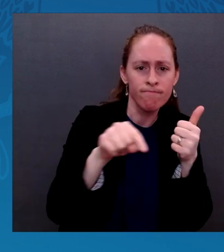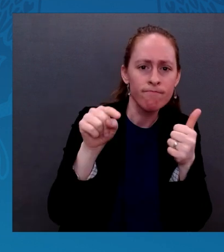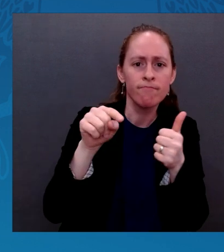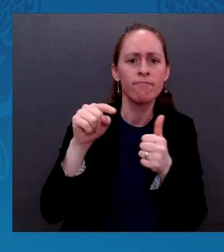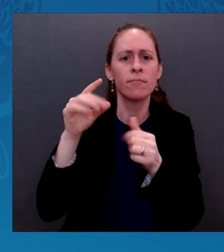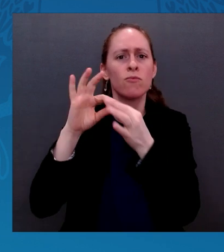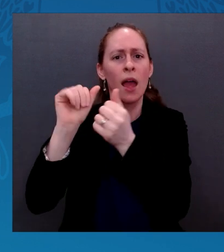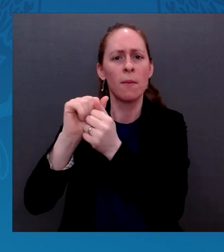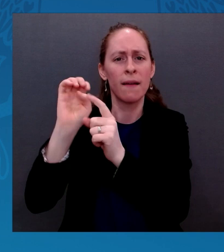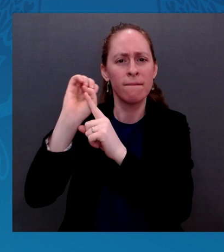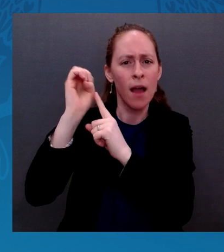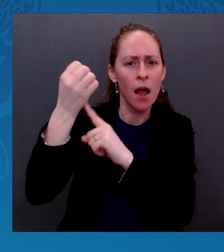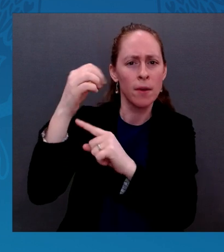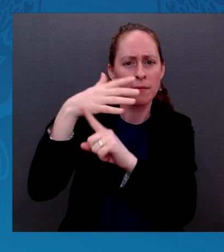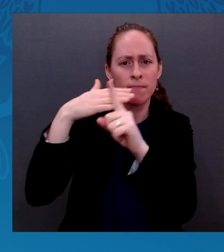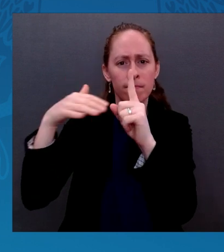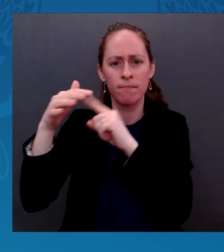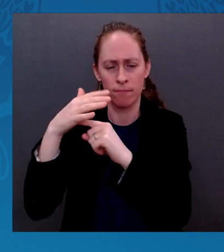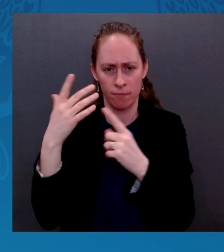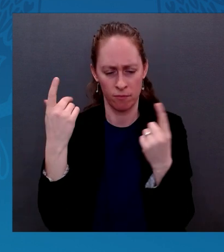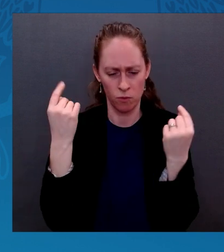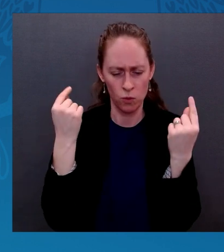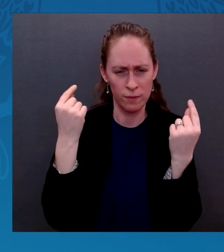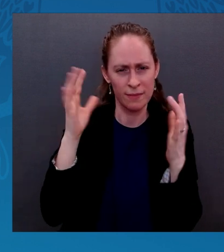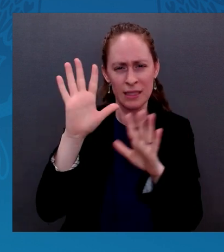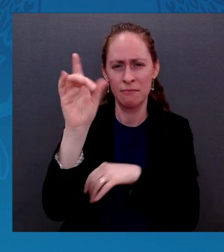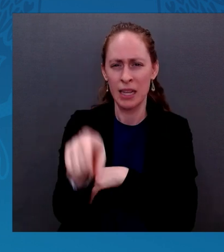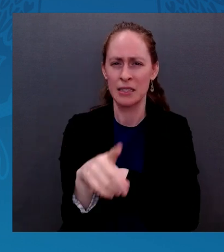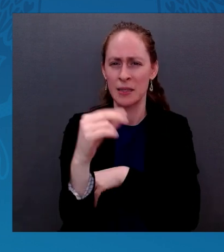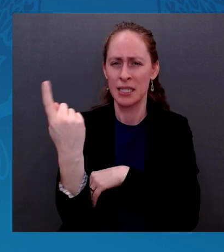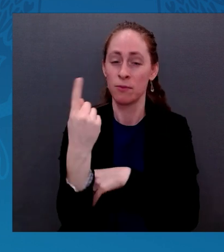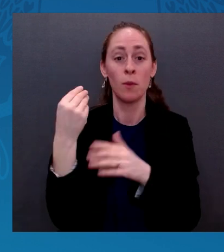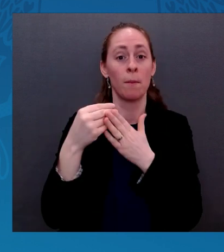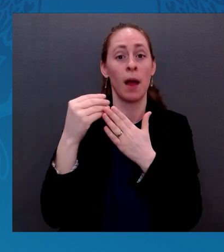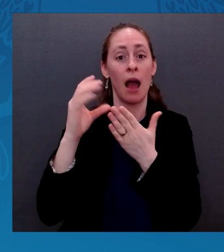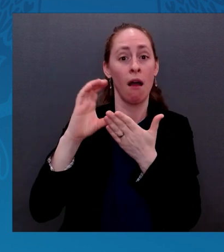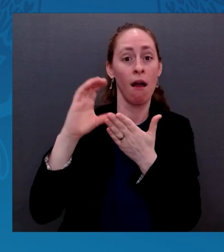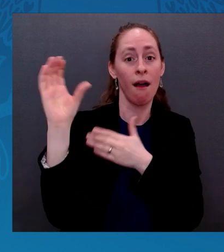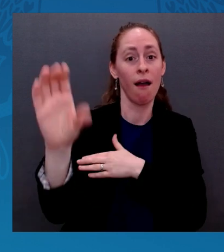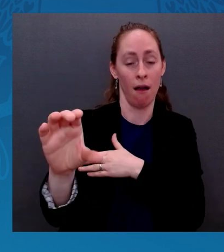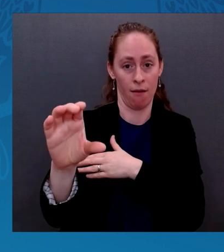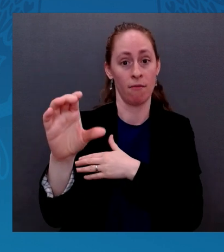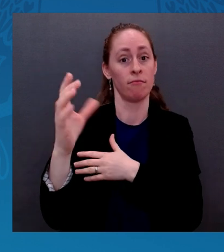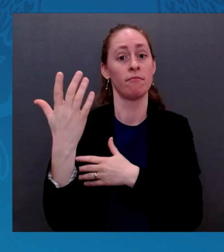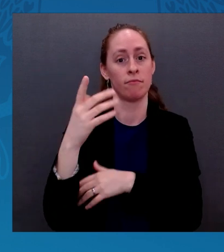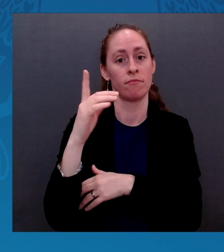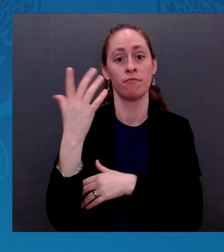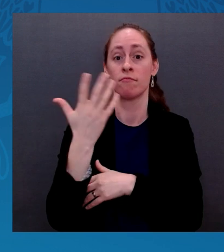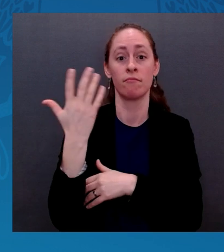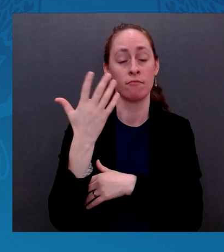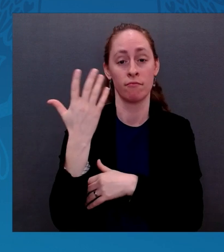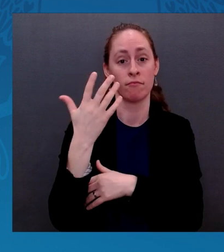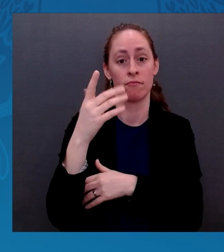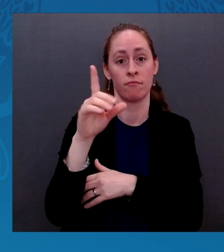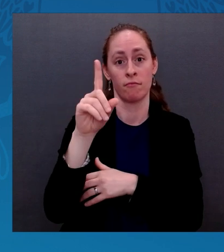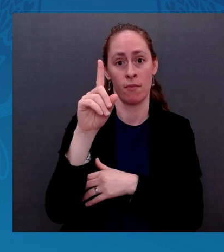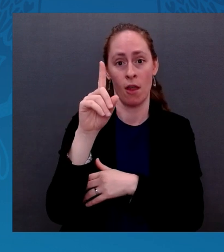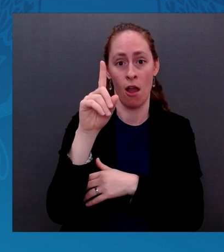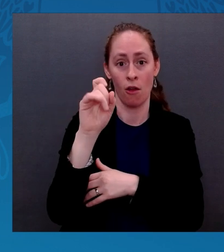so that nearly $170 million bipartisan infrastructure law is delivering to our state now, specifically for water infrastructure